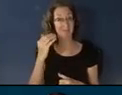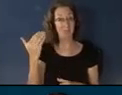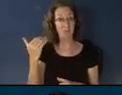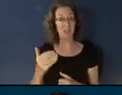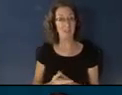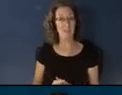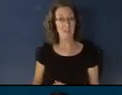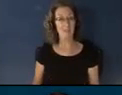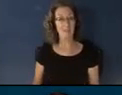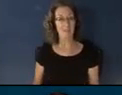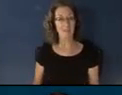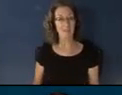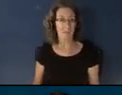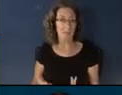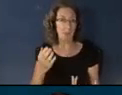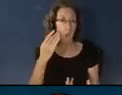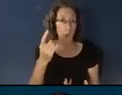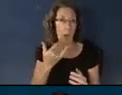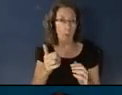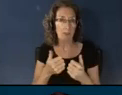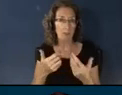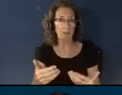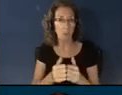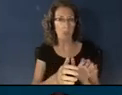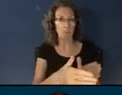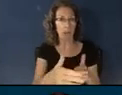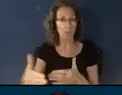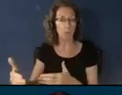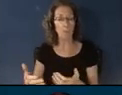then you you know what you know how best to proceed. I I would just I was just trying to